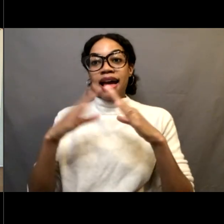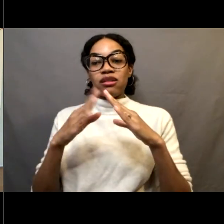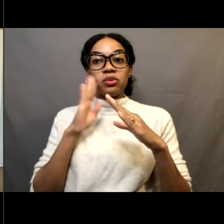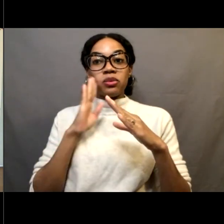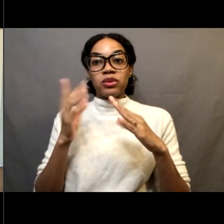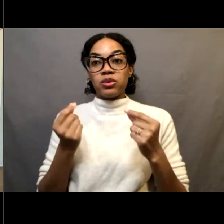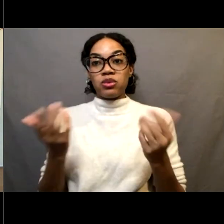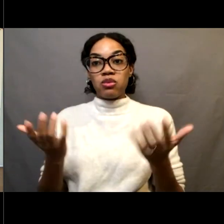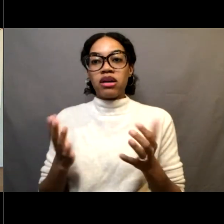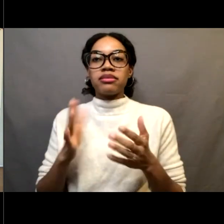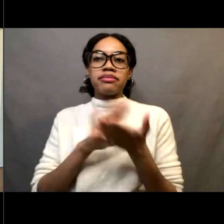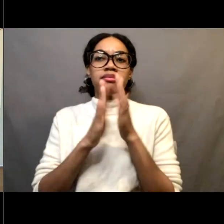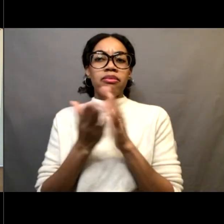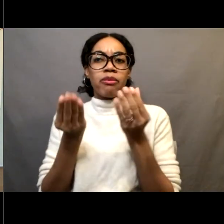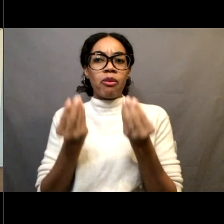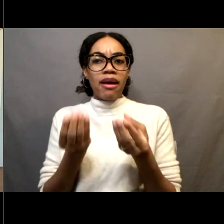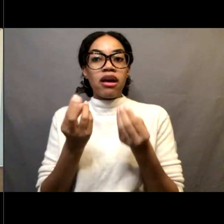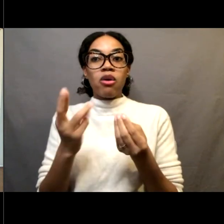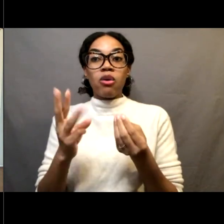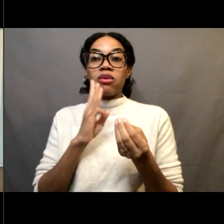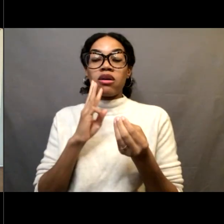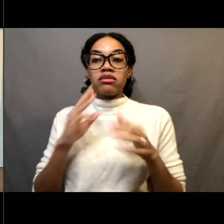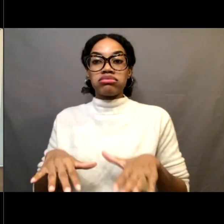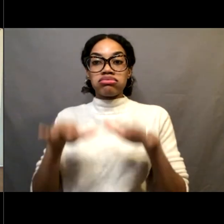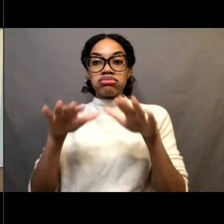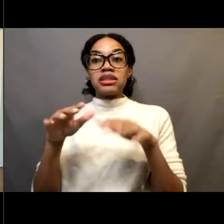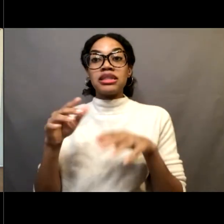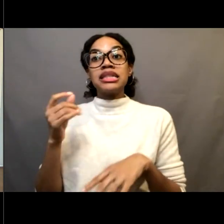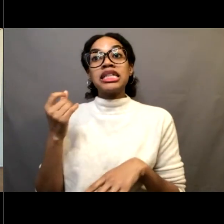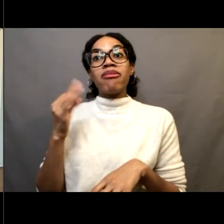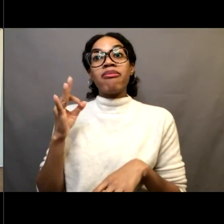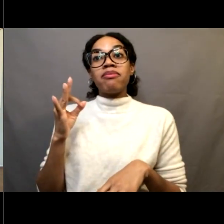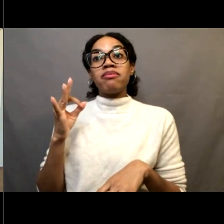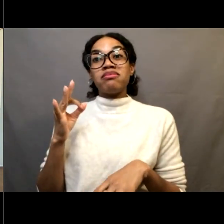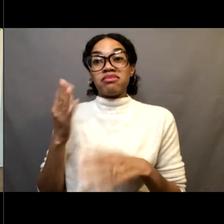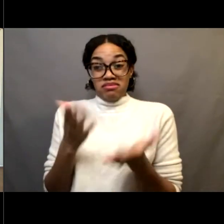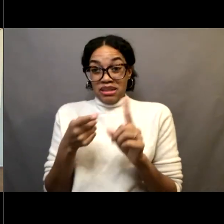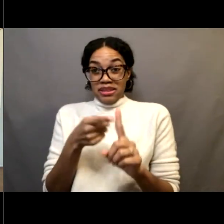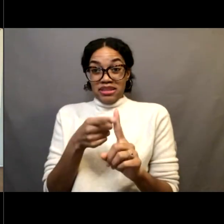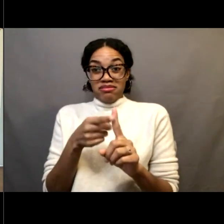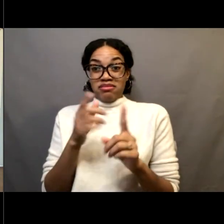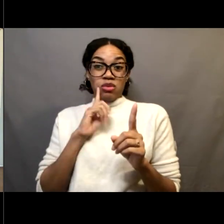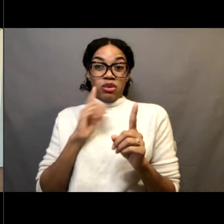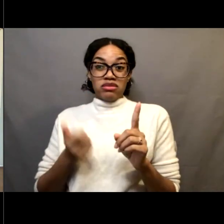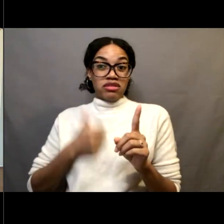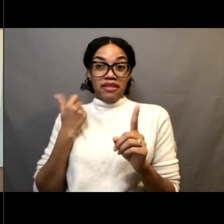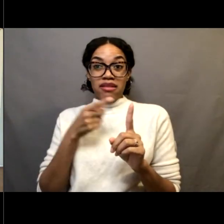get wet or flood if rain hits it because otherwise, I mean, it might be fine like this cardboard is pretty sturdy stuff.